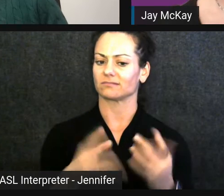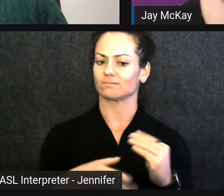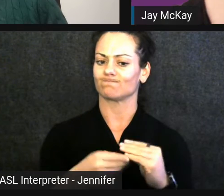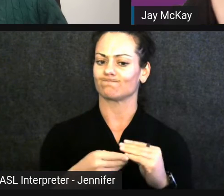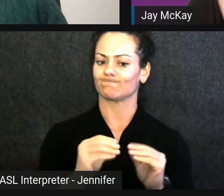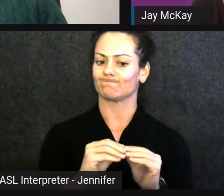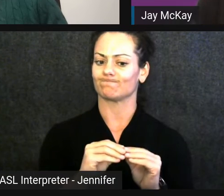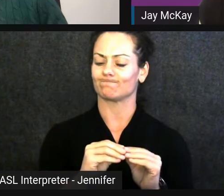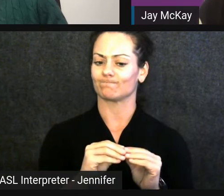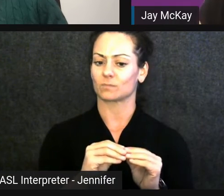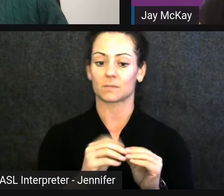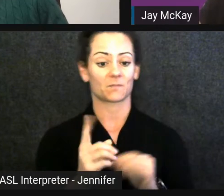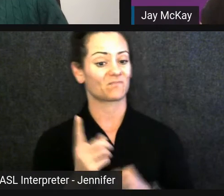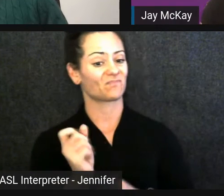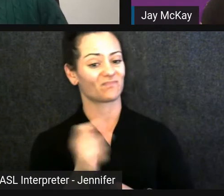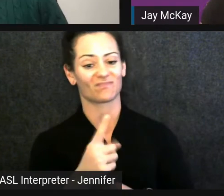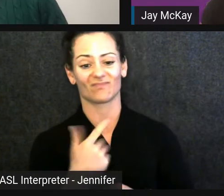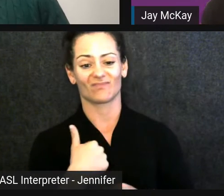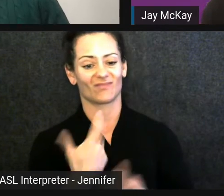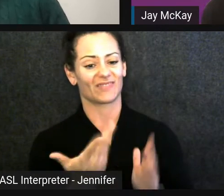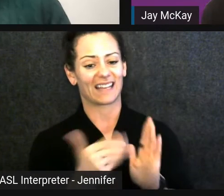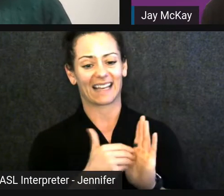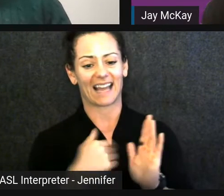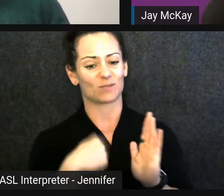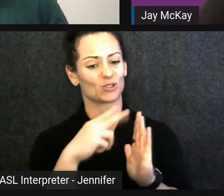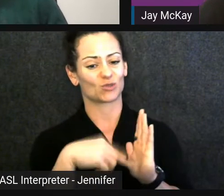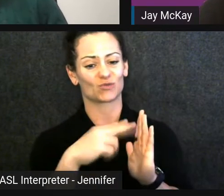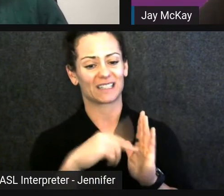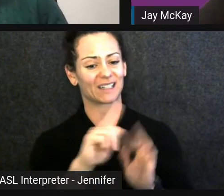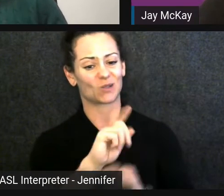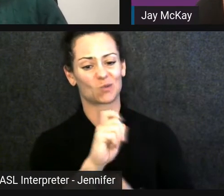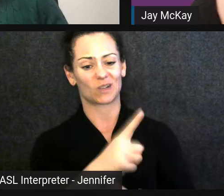Again, I'm just reading as it's provided. Oh.